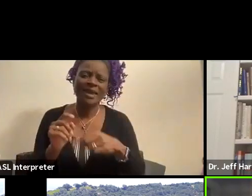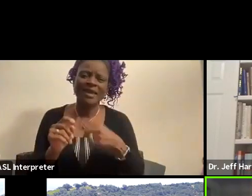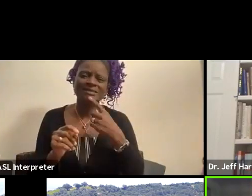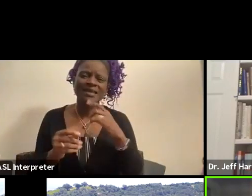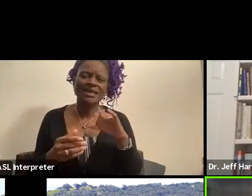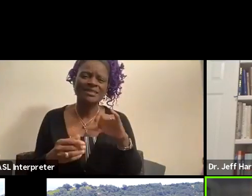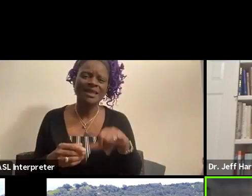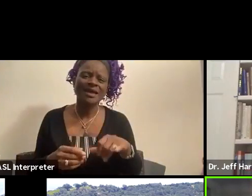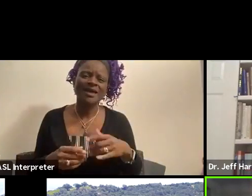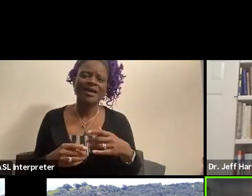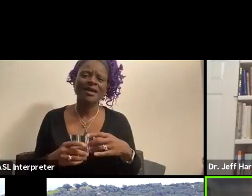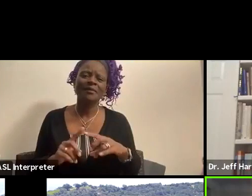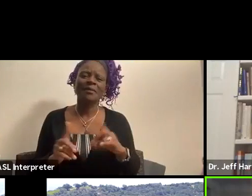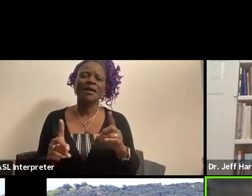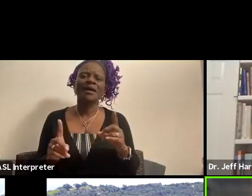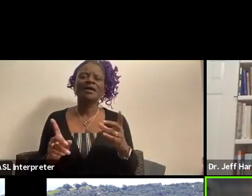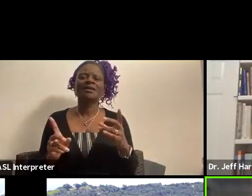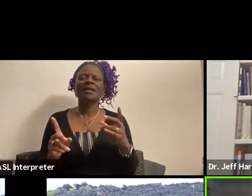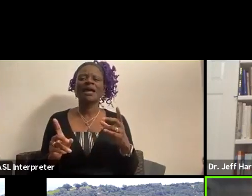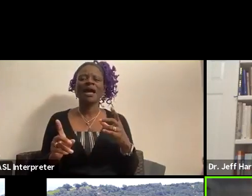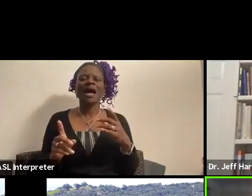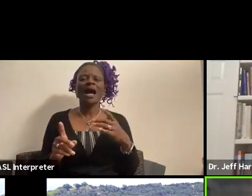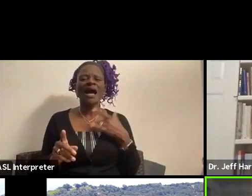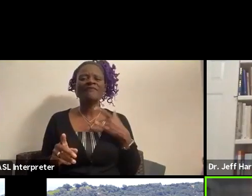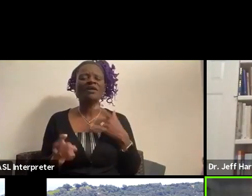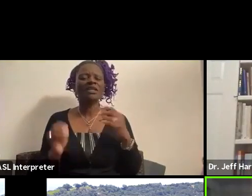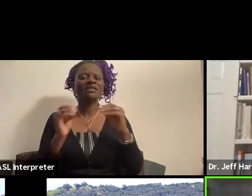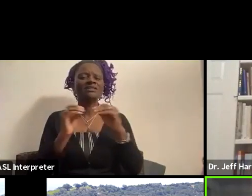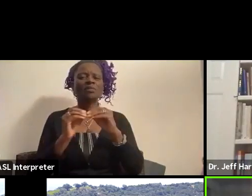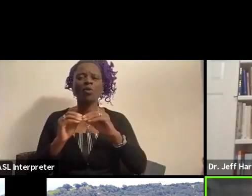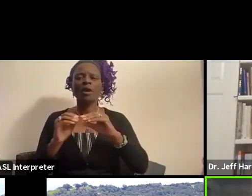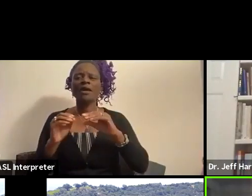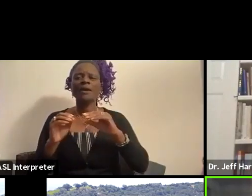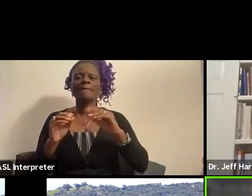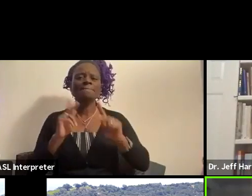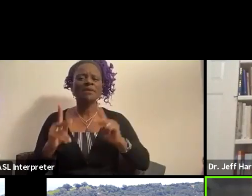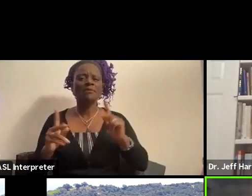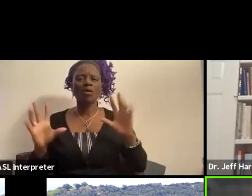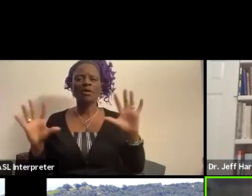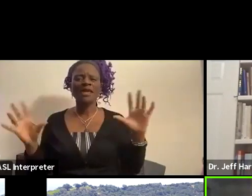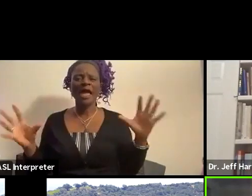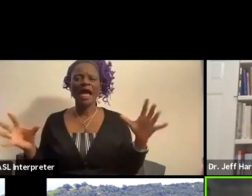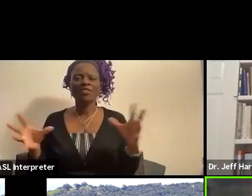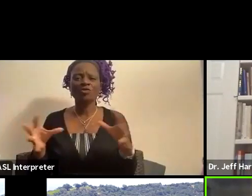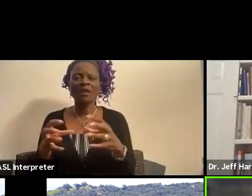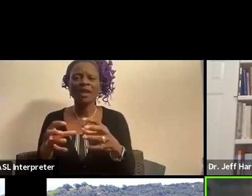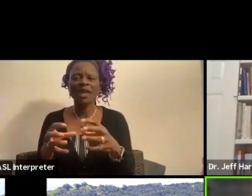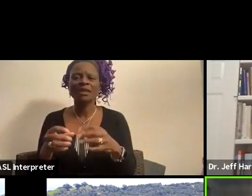to that are likely gathering's travel and outbreaks in different sectors.